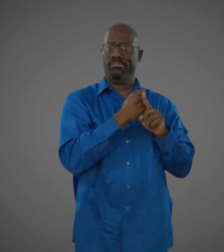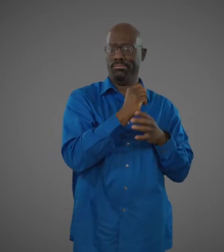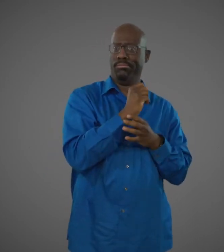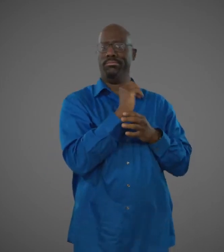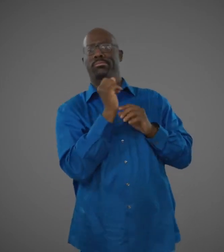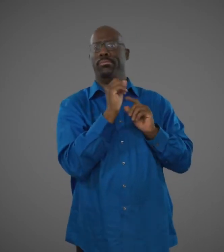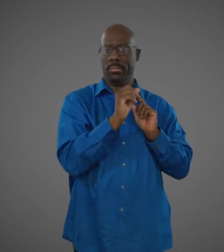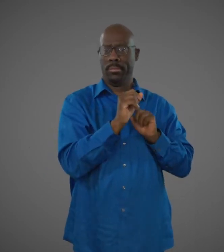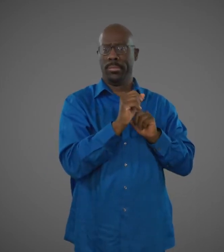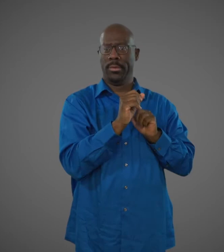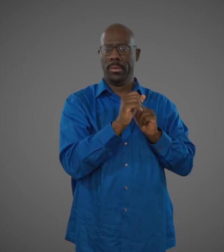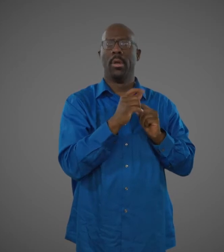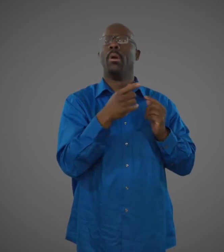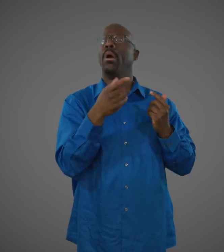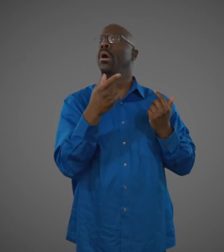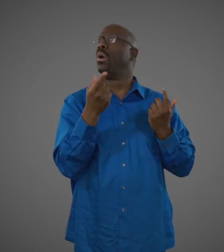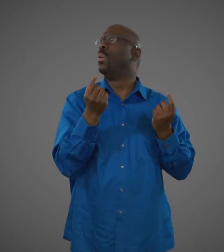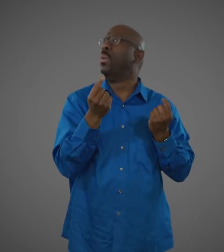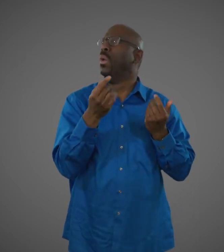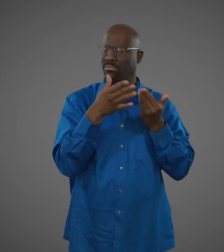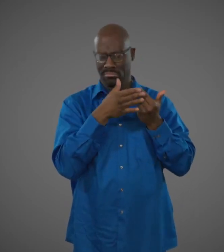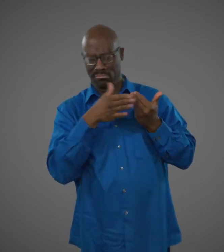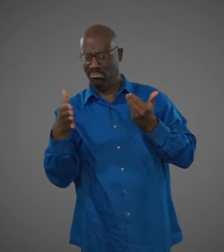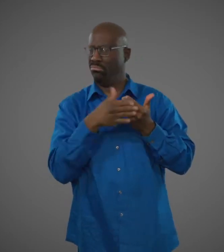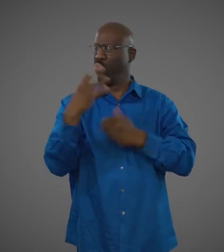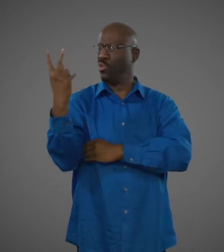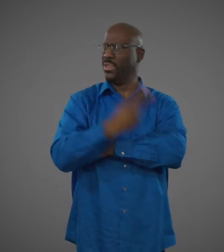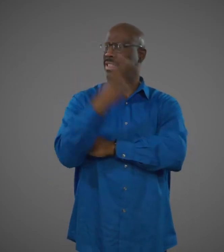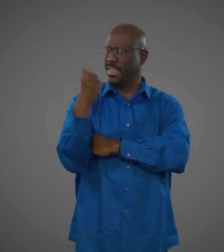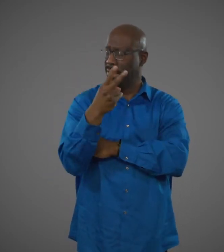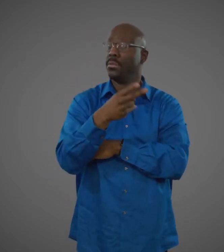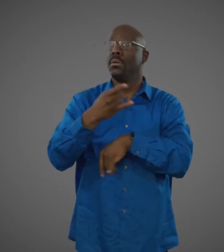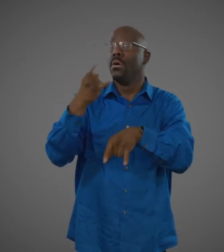For 48 hours after your head injury, you should not drink alcohol.